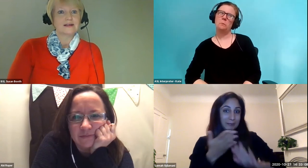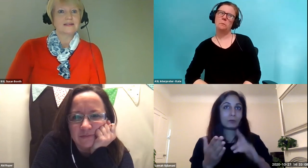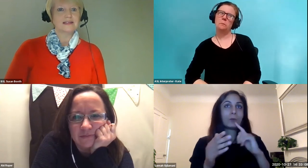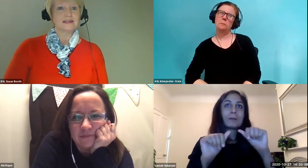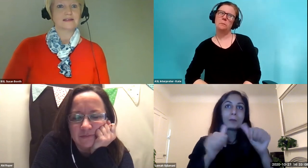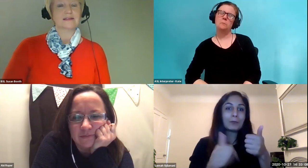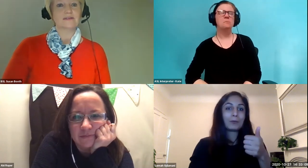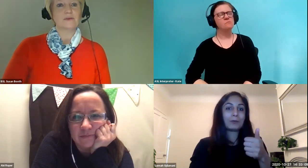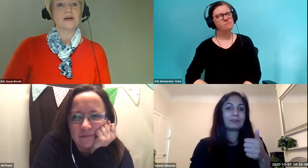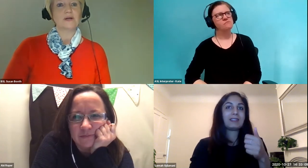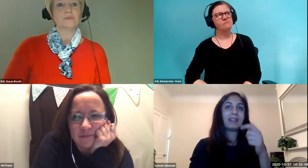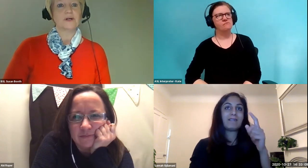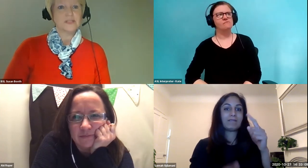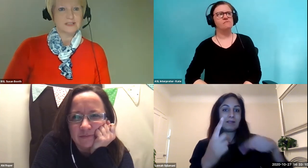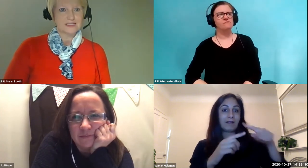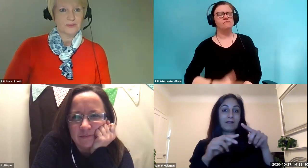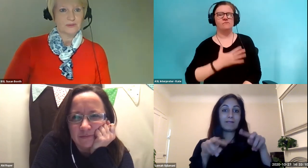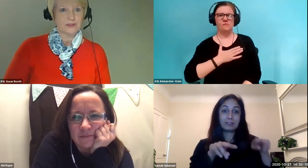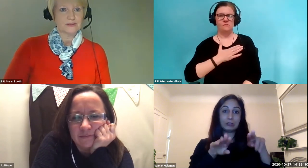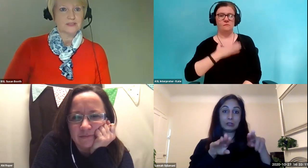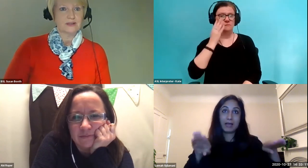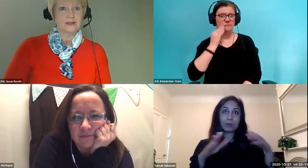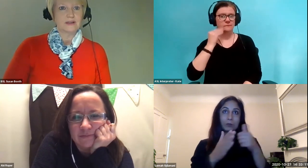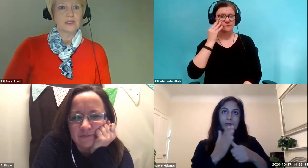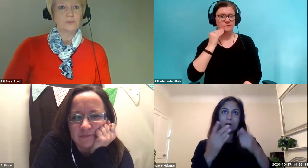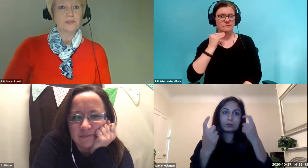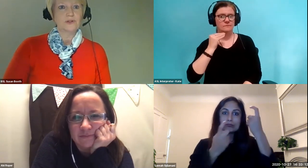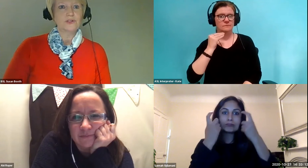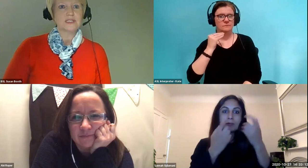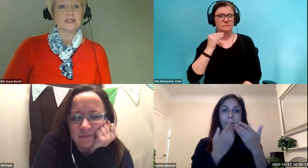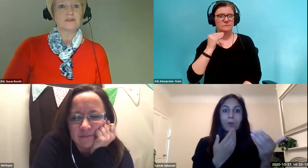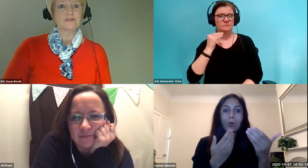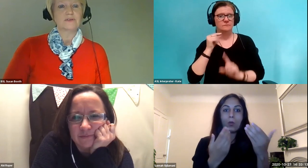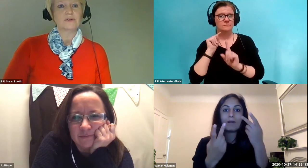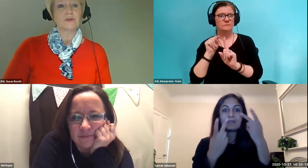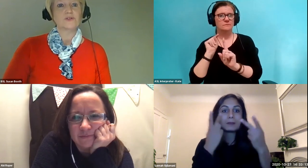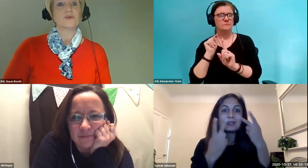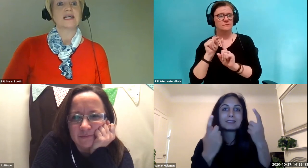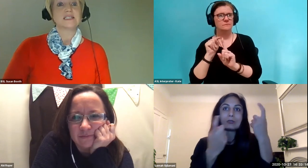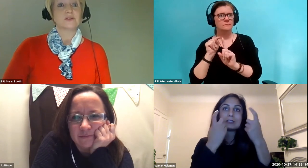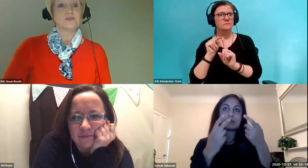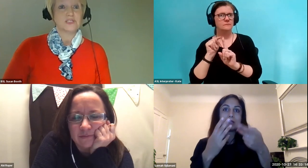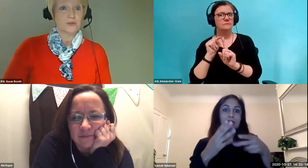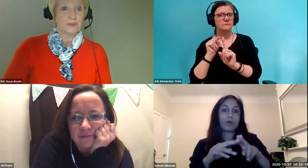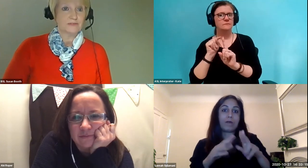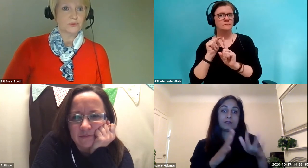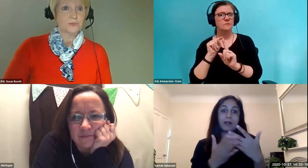I think from my own personal experience it would be good if those creating those video platforms